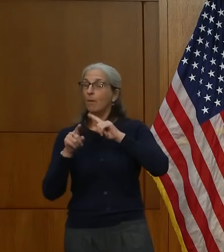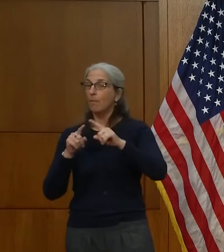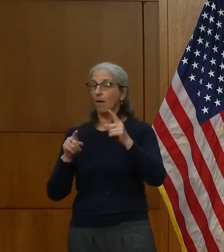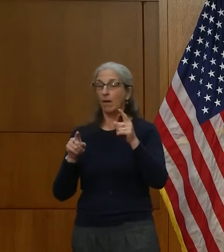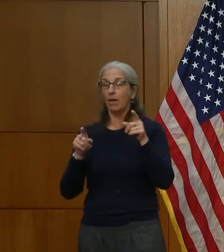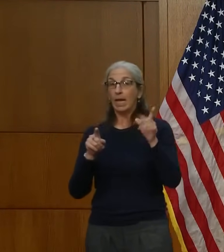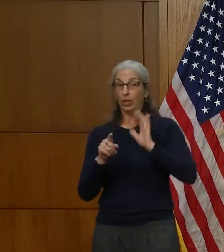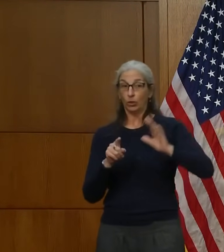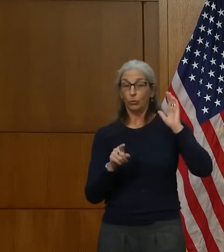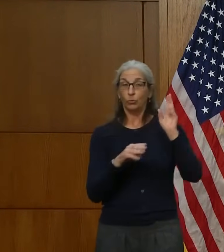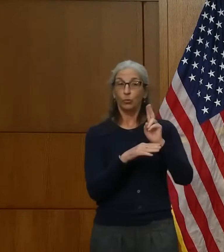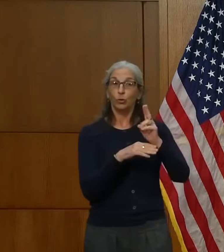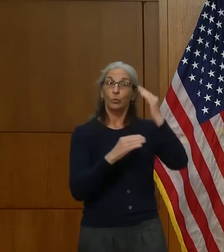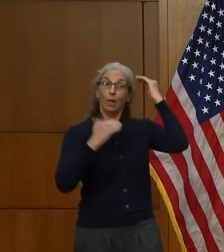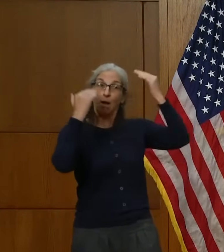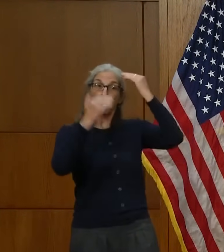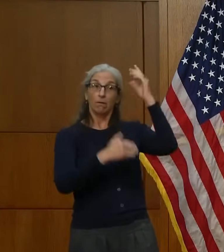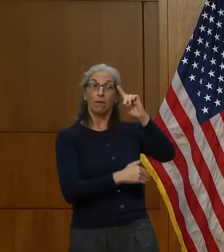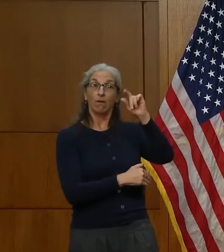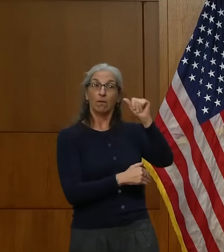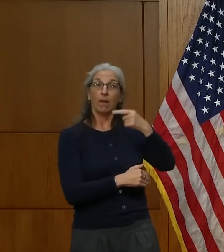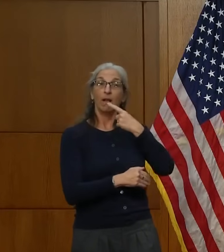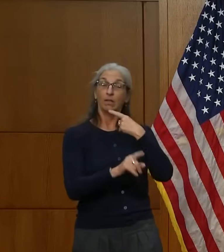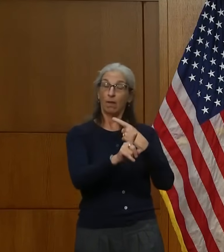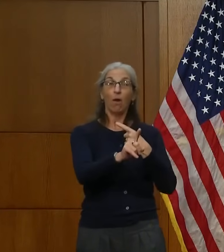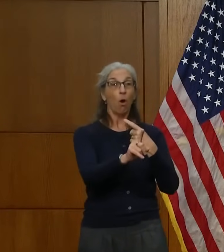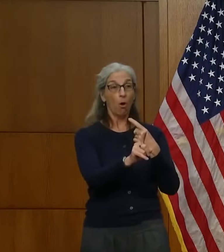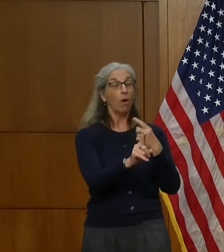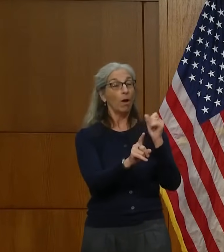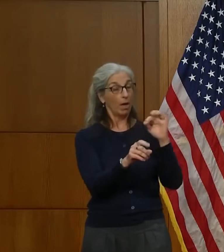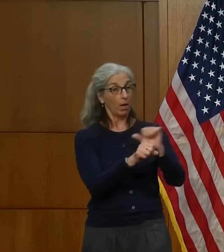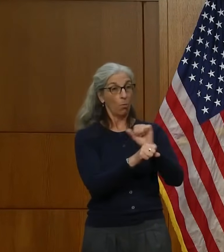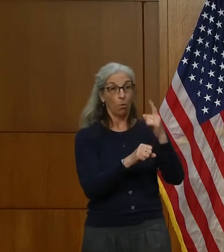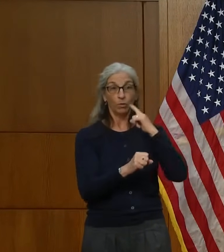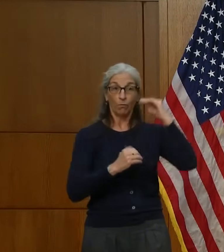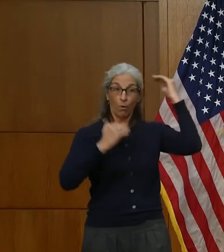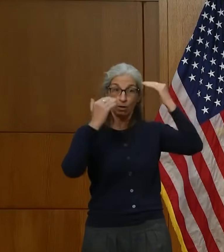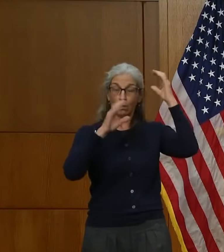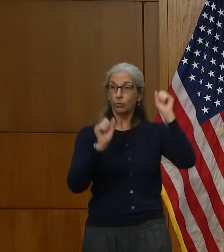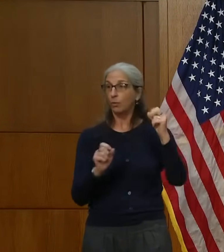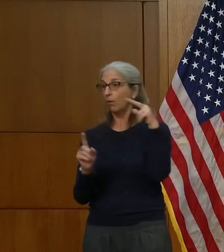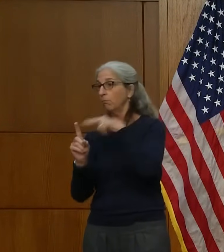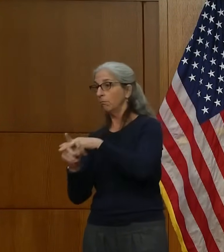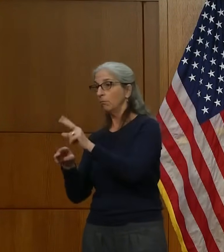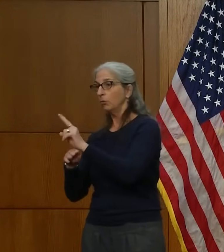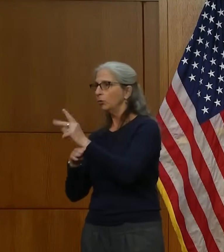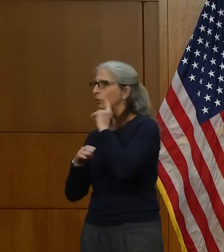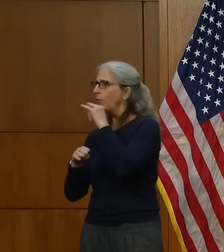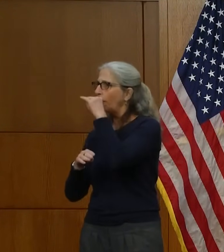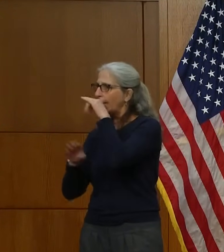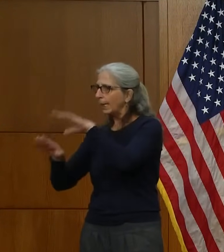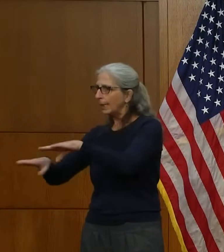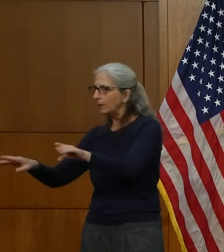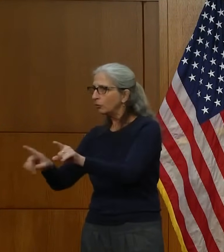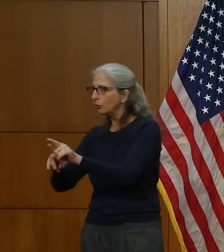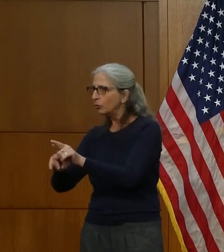TO BE YEARS AGO. AH AND I'M OLD ENOUGH TO REMEMBER THIS THAT THEY USED TO TAKE ADULT DATA AND EXTRAPOLATED THAT AND SAY,